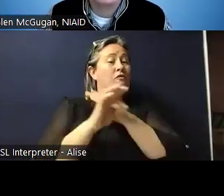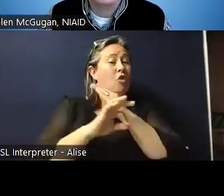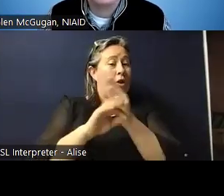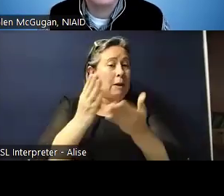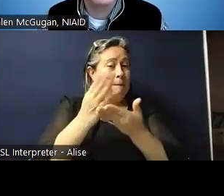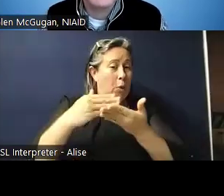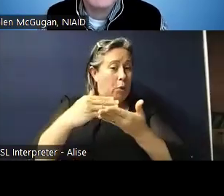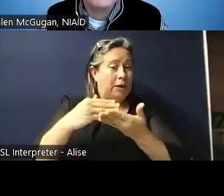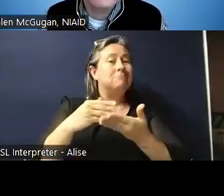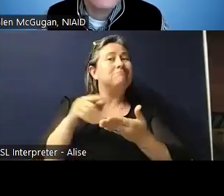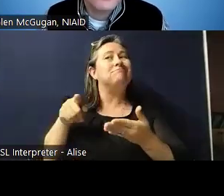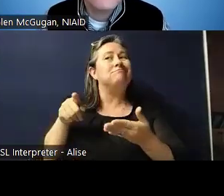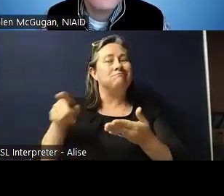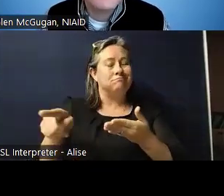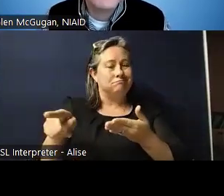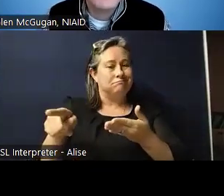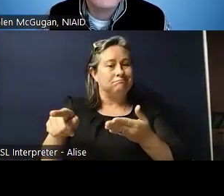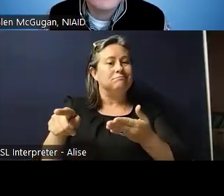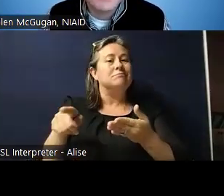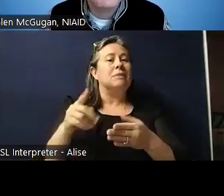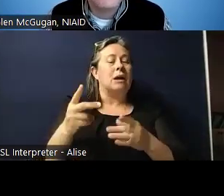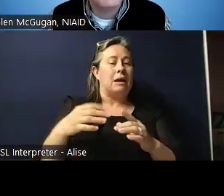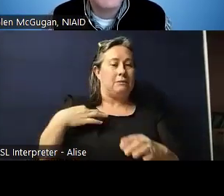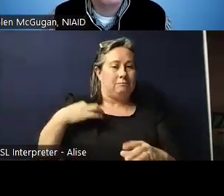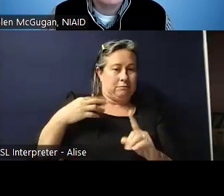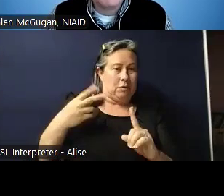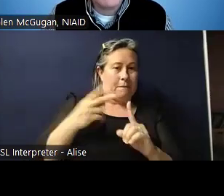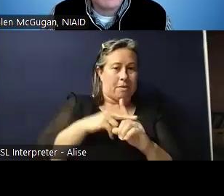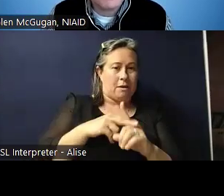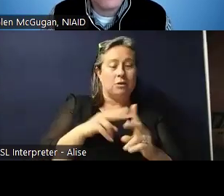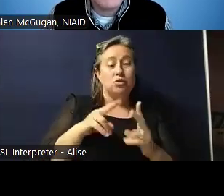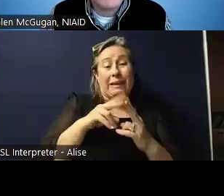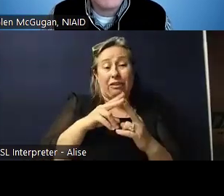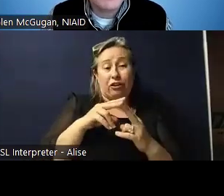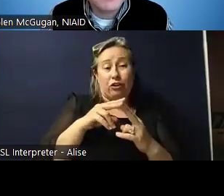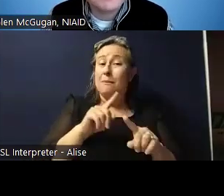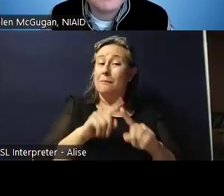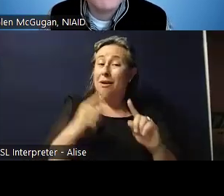So either would work for this particular example. But that may not always be the case.